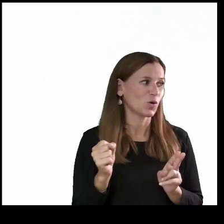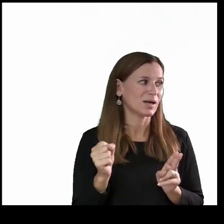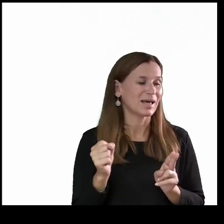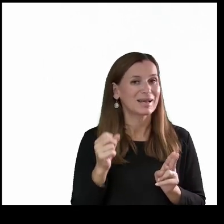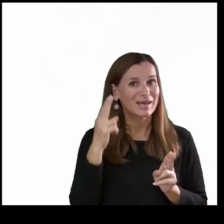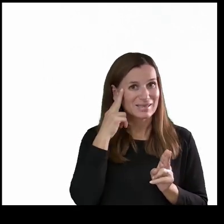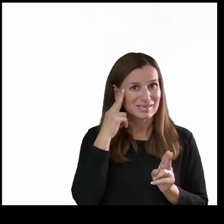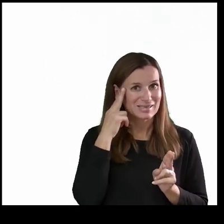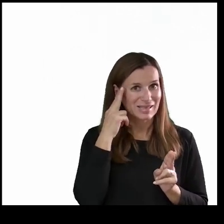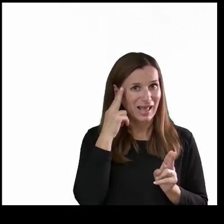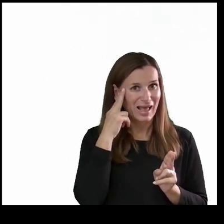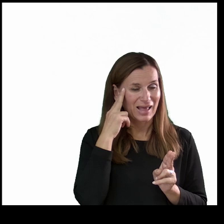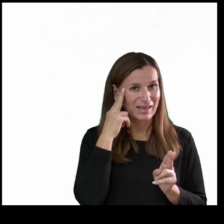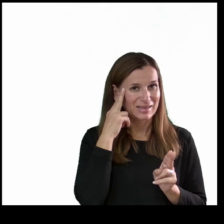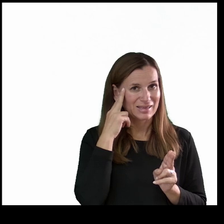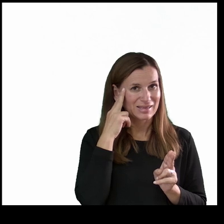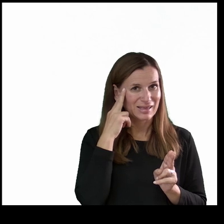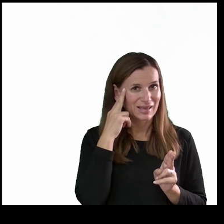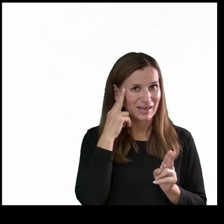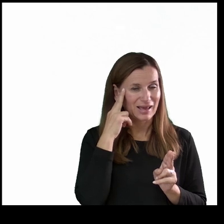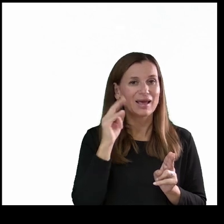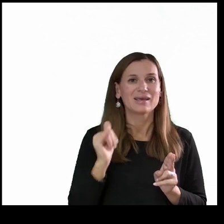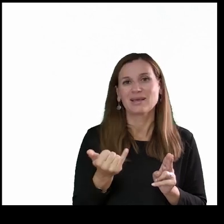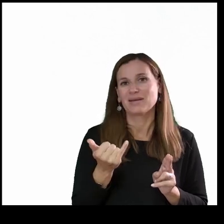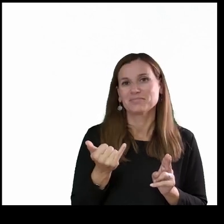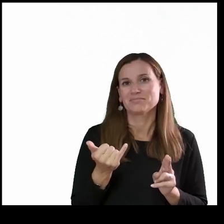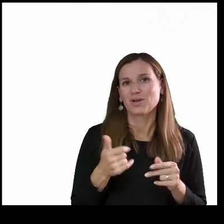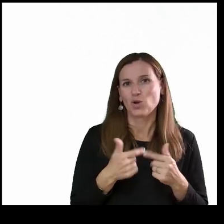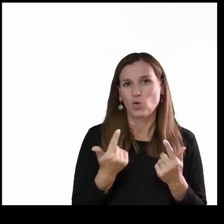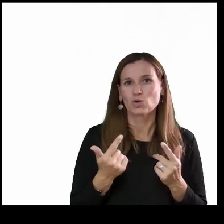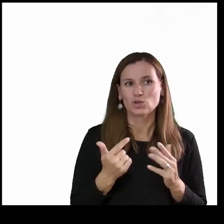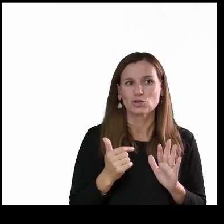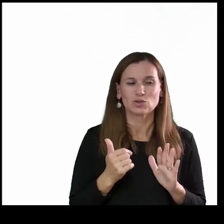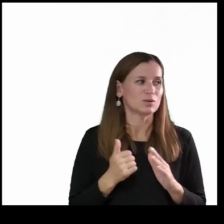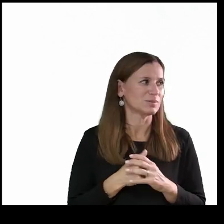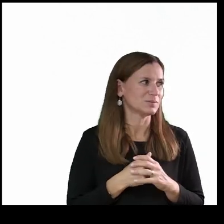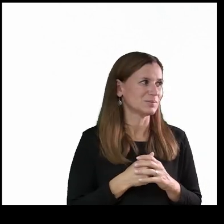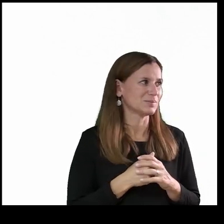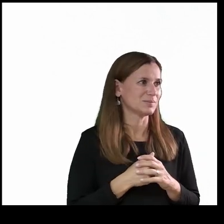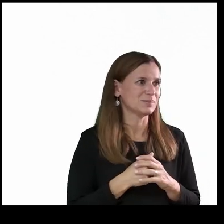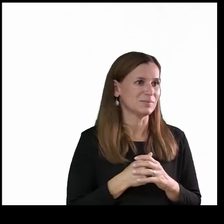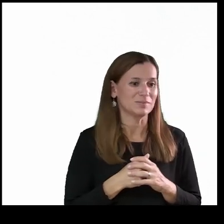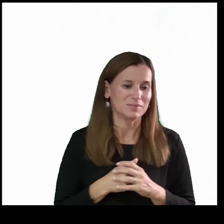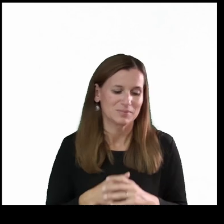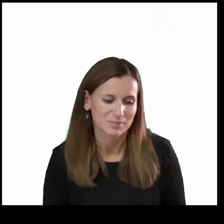here, it's a logical function. Start. Excuse me, Excuse me, Marius, I think we